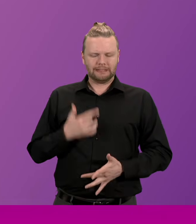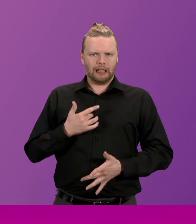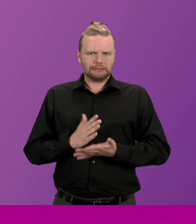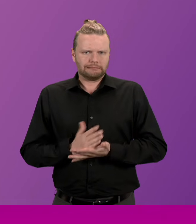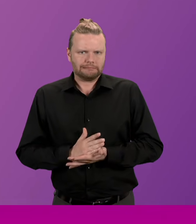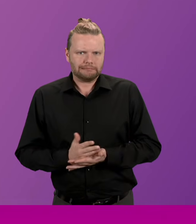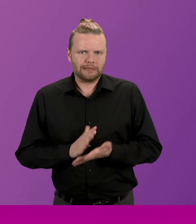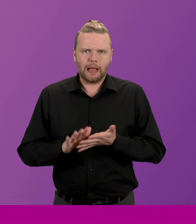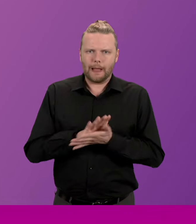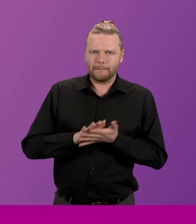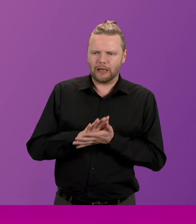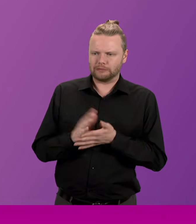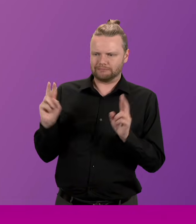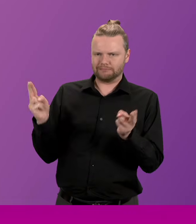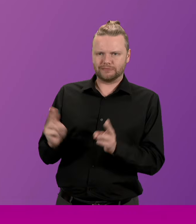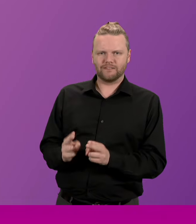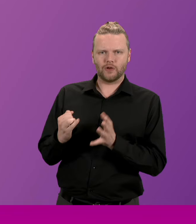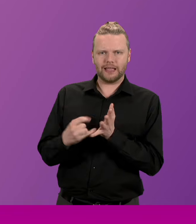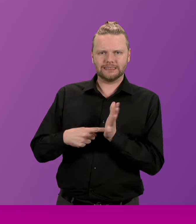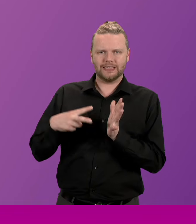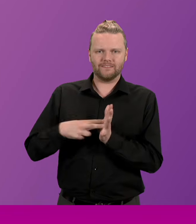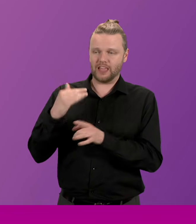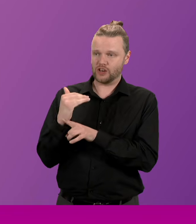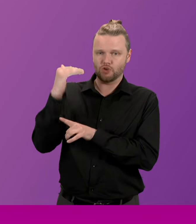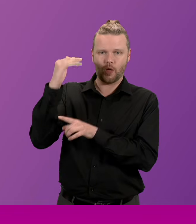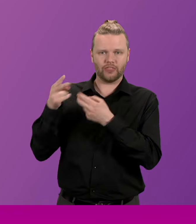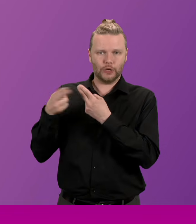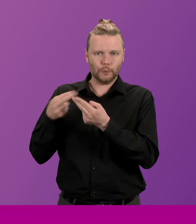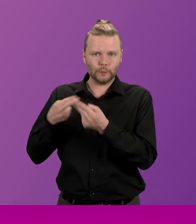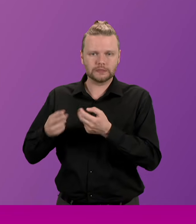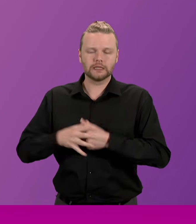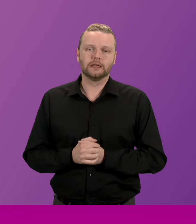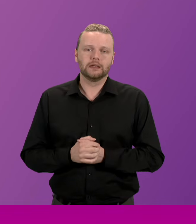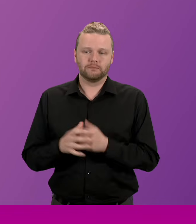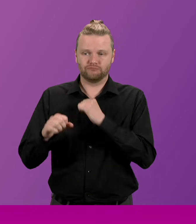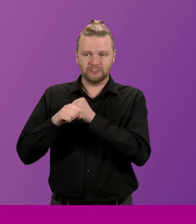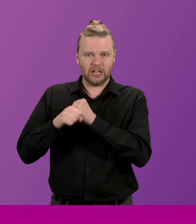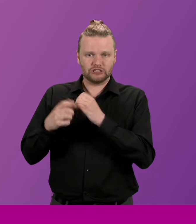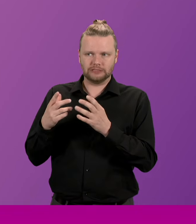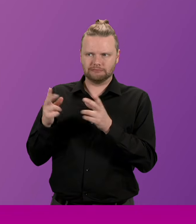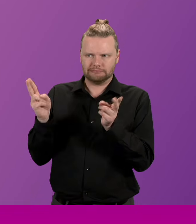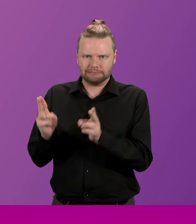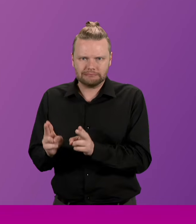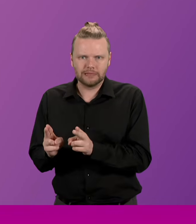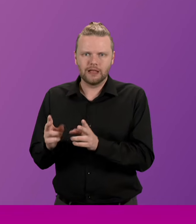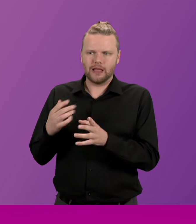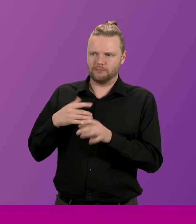about the diminution of STV North news production capability and broadcast,